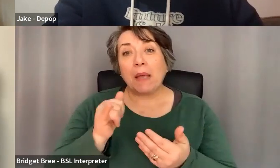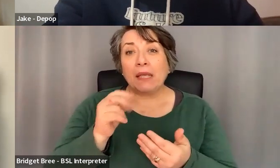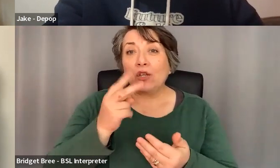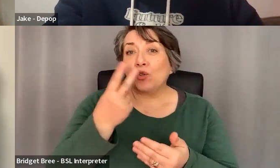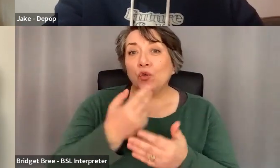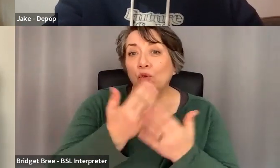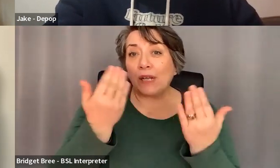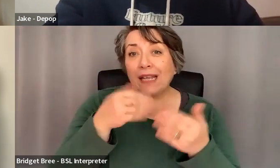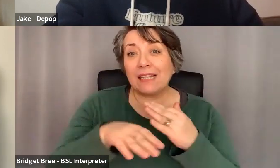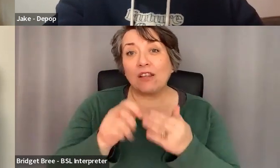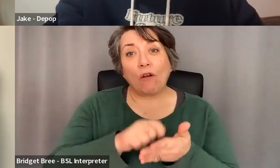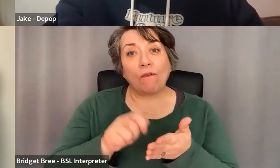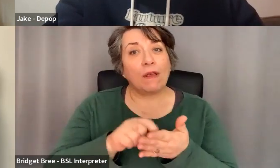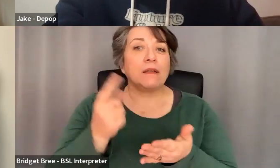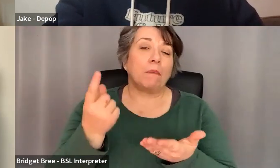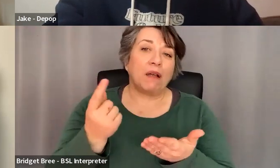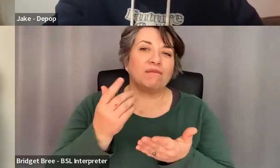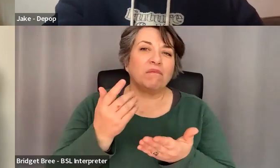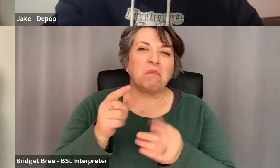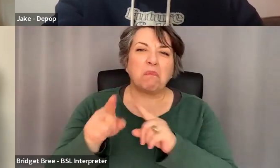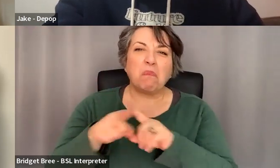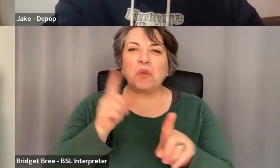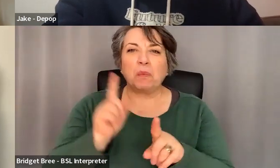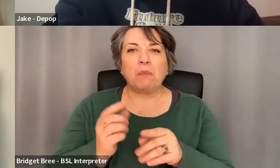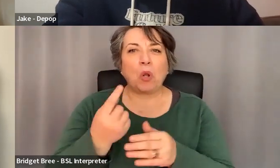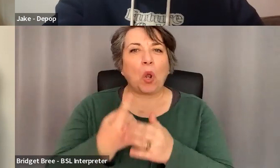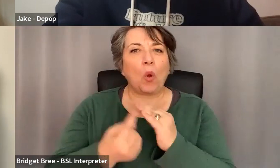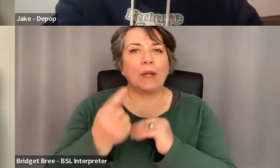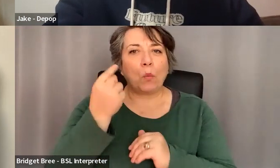Some people do a couple of days. Typically, it's one day a week. Some do a couple of days, typically it's one day a week.